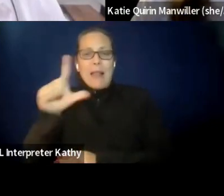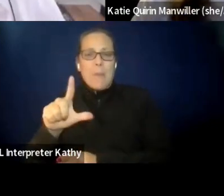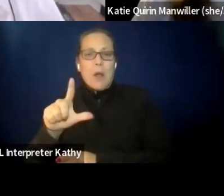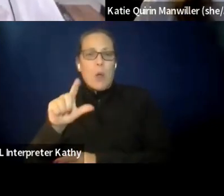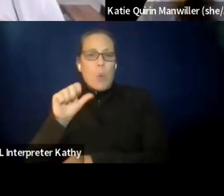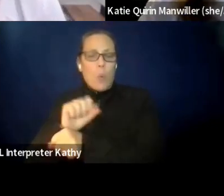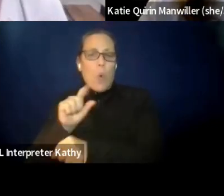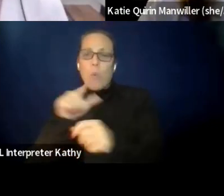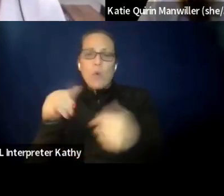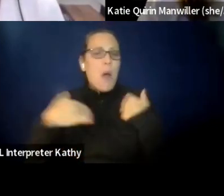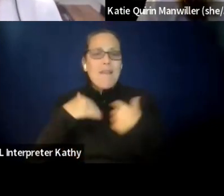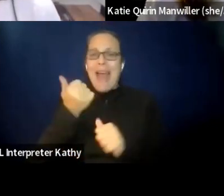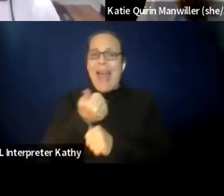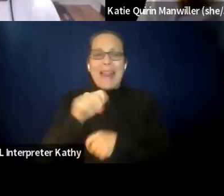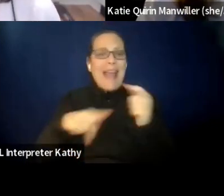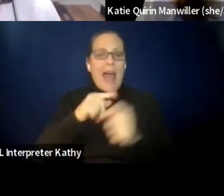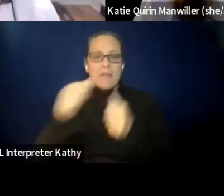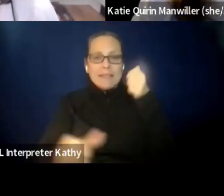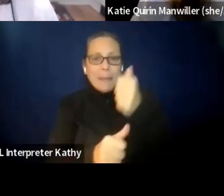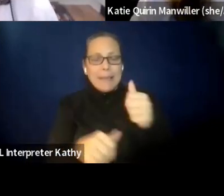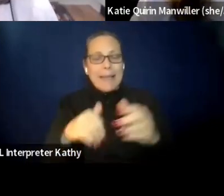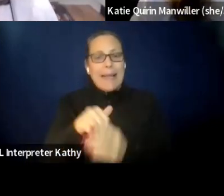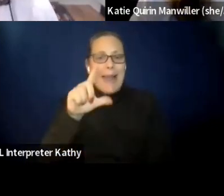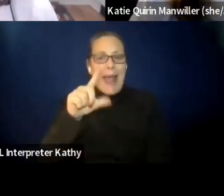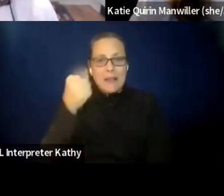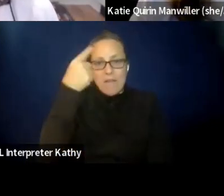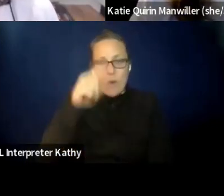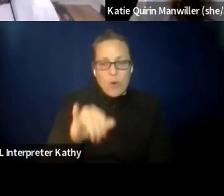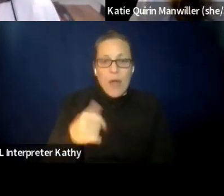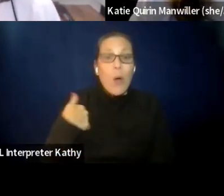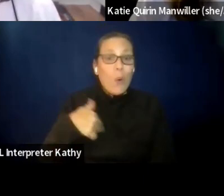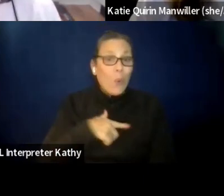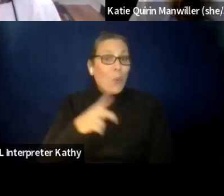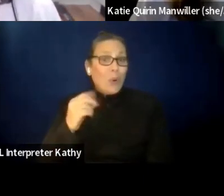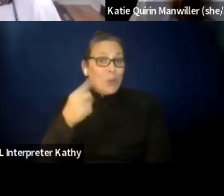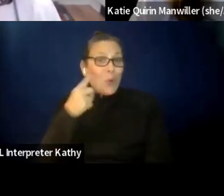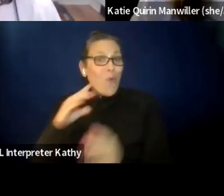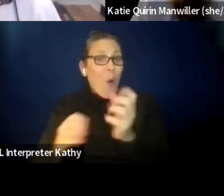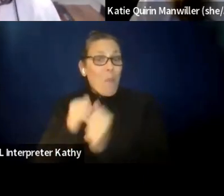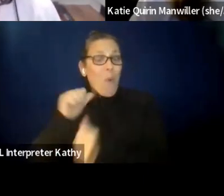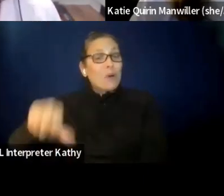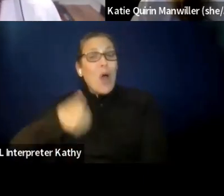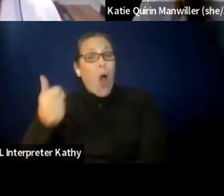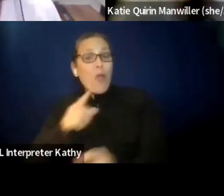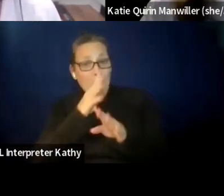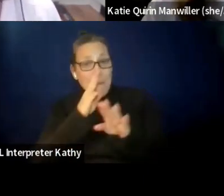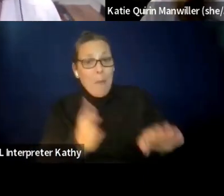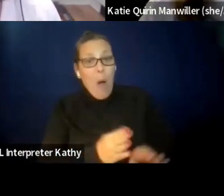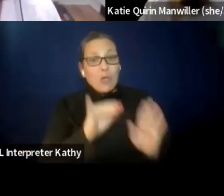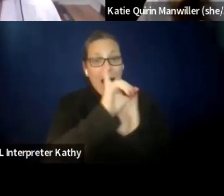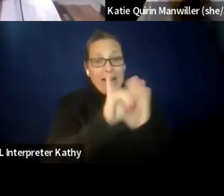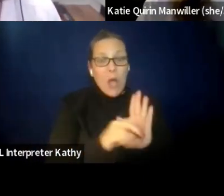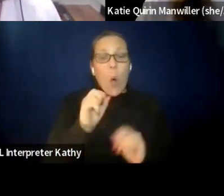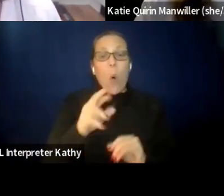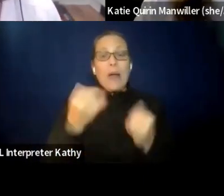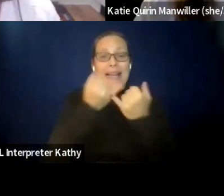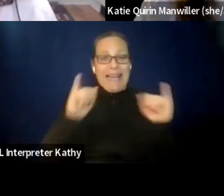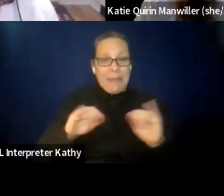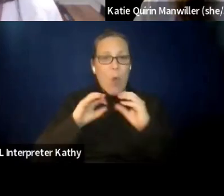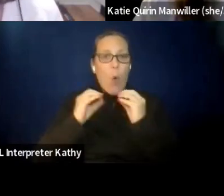like, dedicated to disability identity in library work. We don't have sections in ALA related to, it although we do for